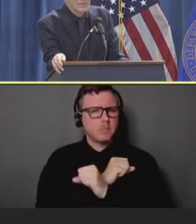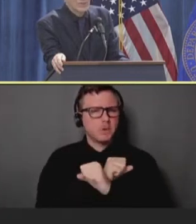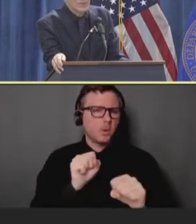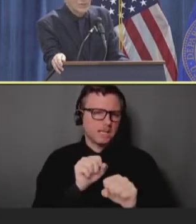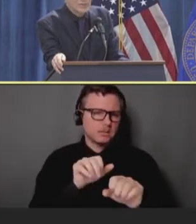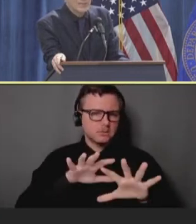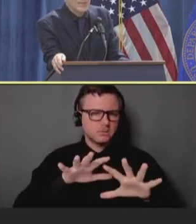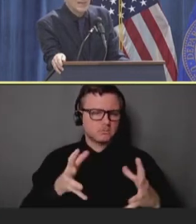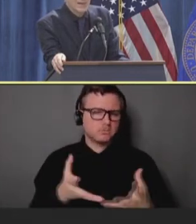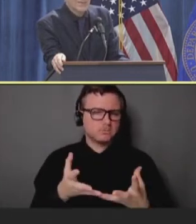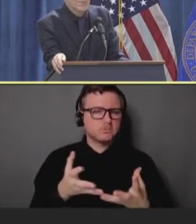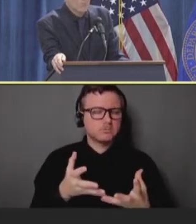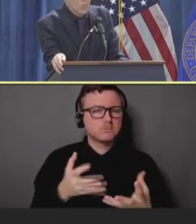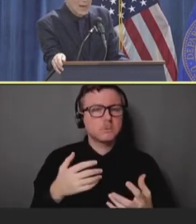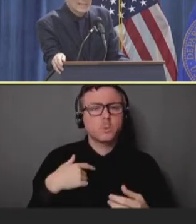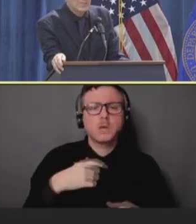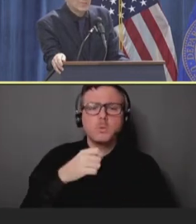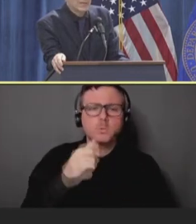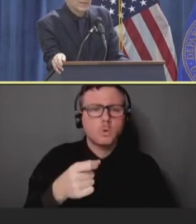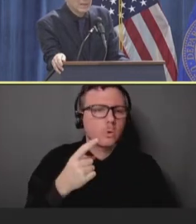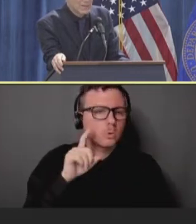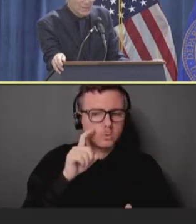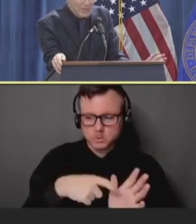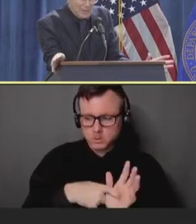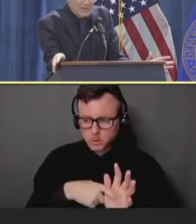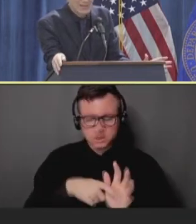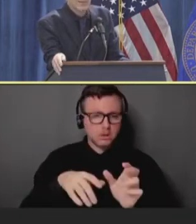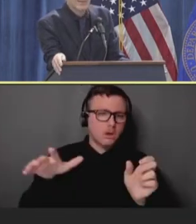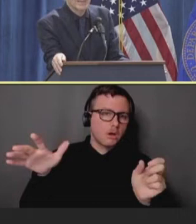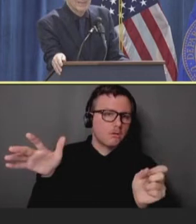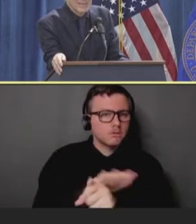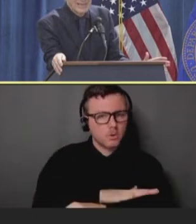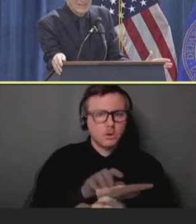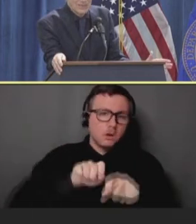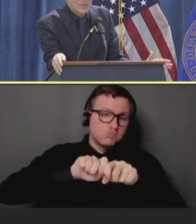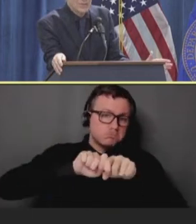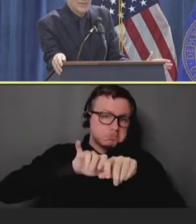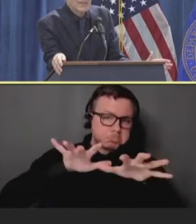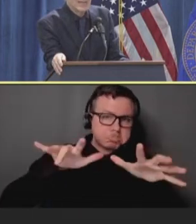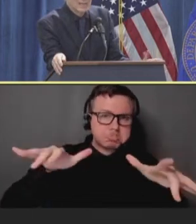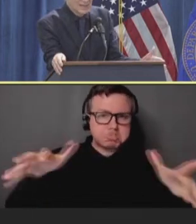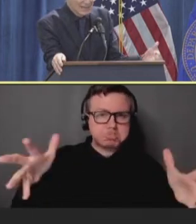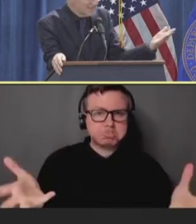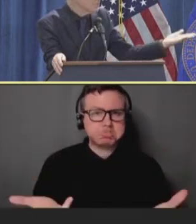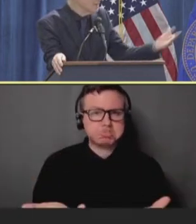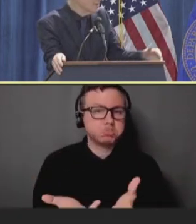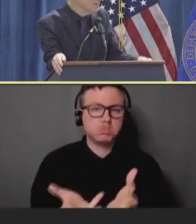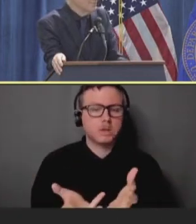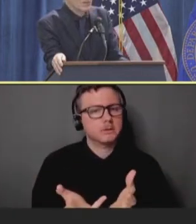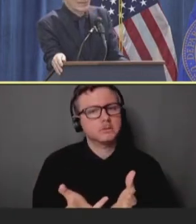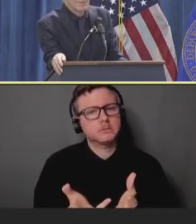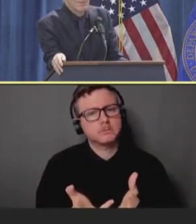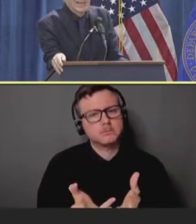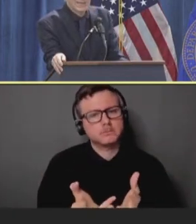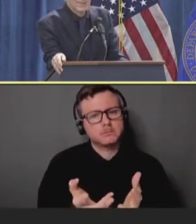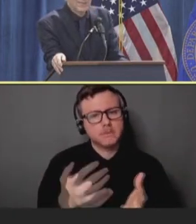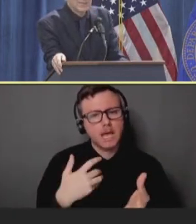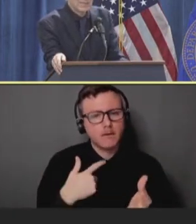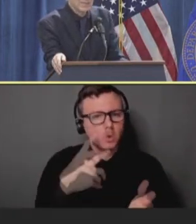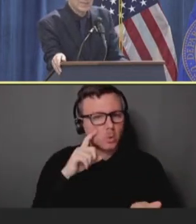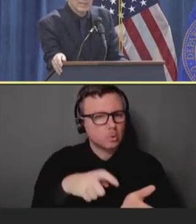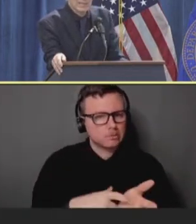resurgence of widespread epidemic in this country, as had been seen back in the '50s